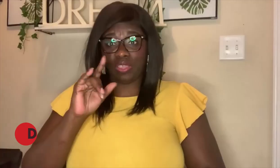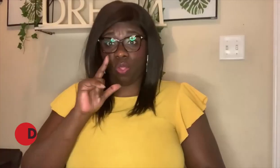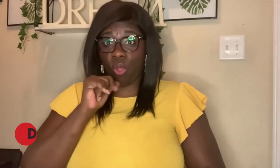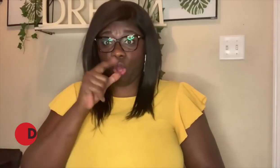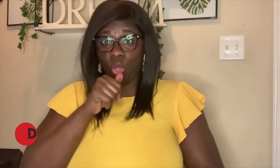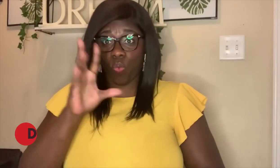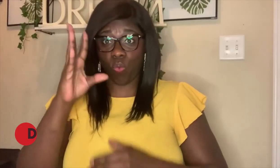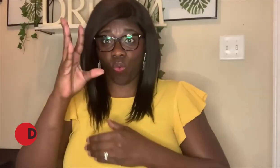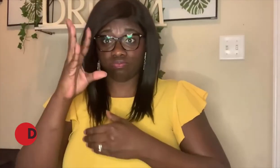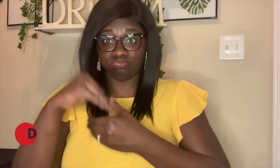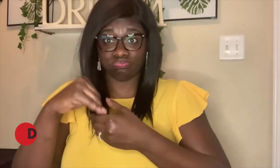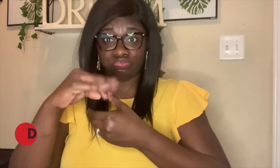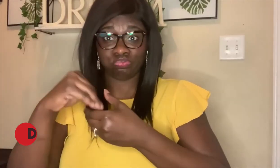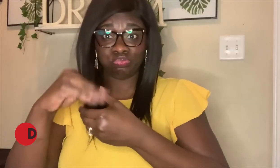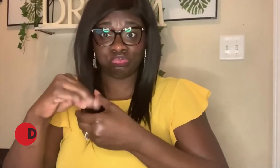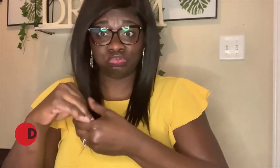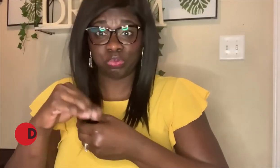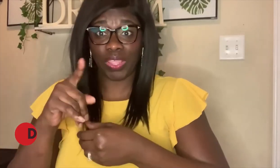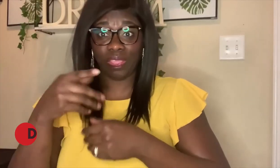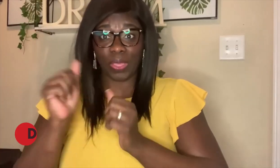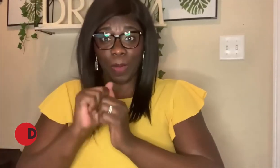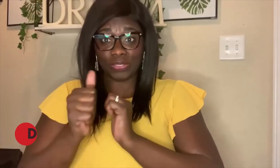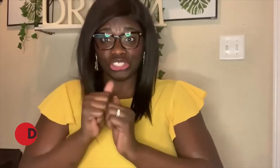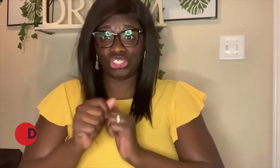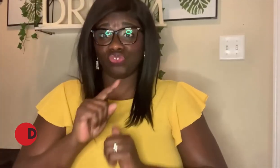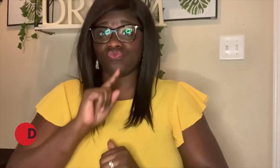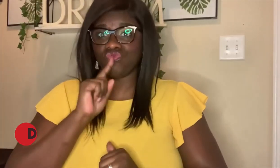[Andrea]: The participants who competed,